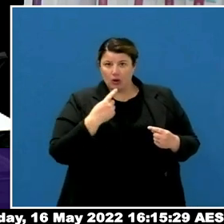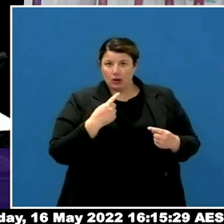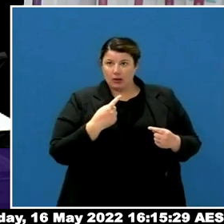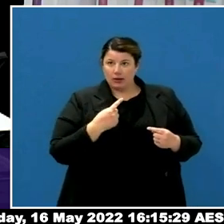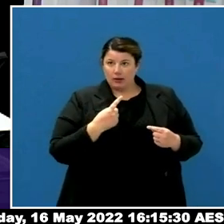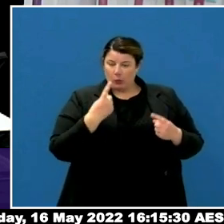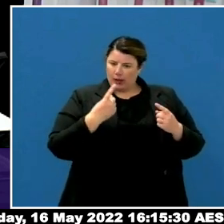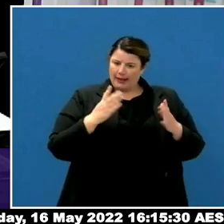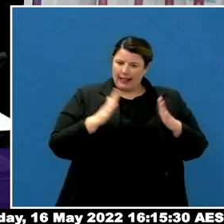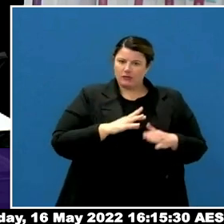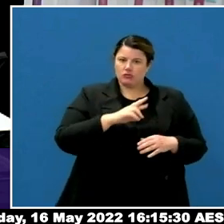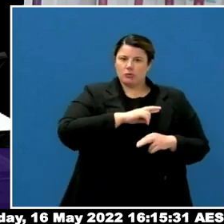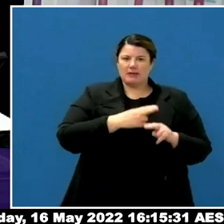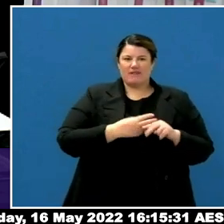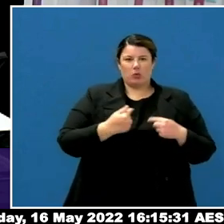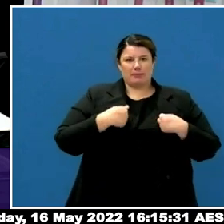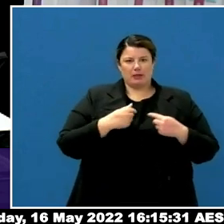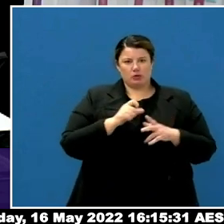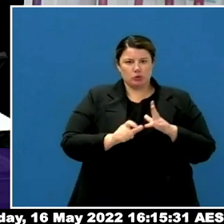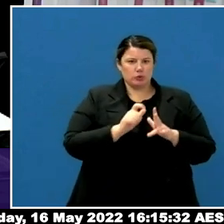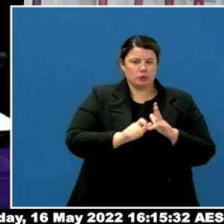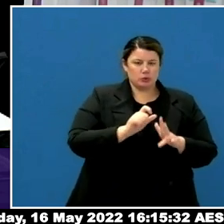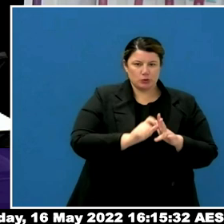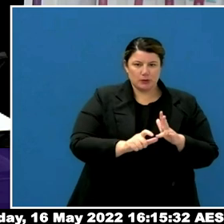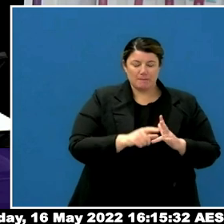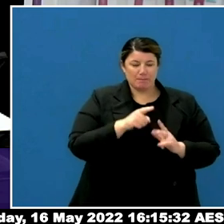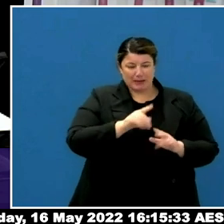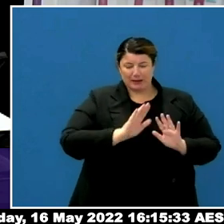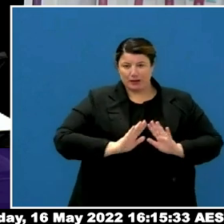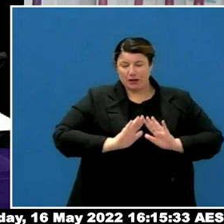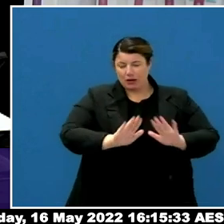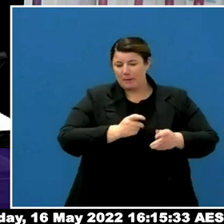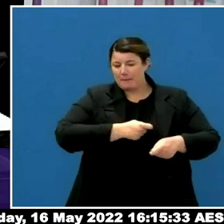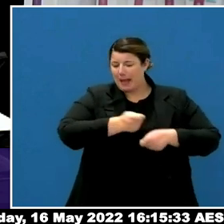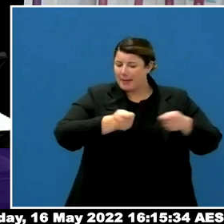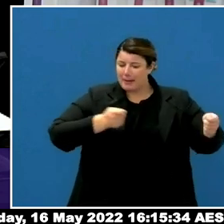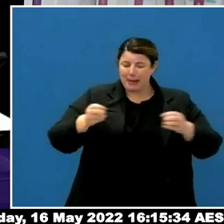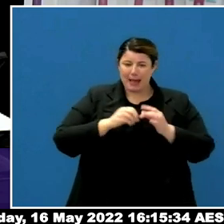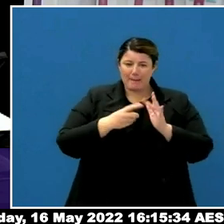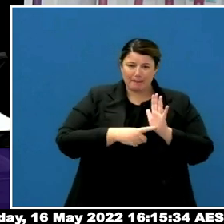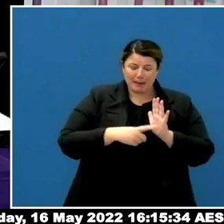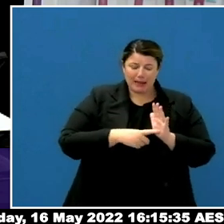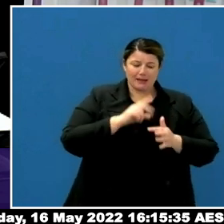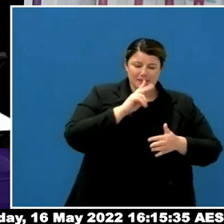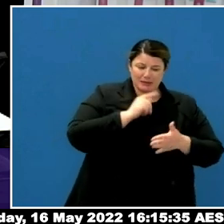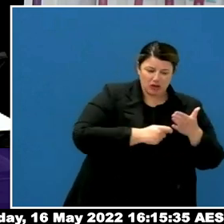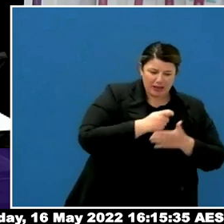They could take care of all the bills, speech therapy, etcetera, and that was why we